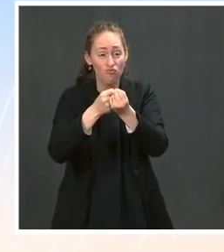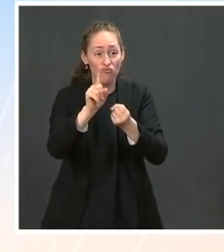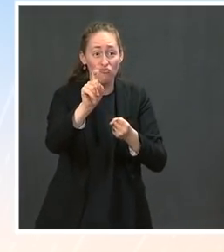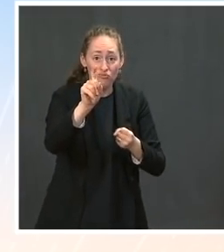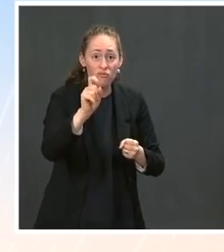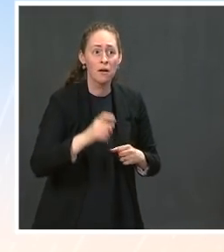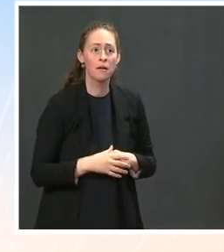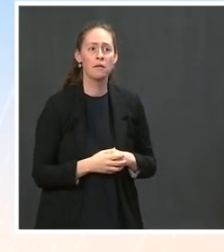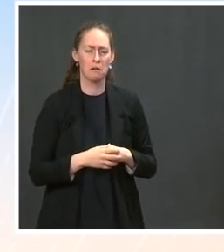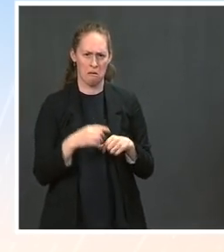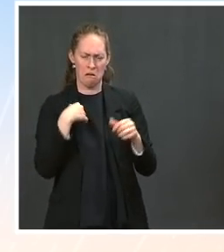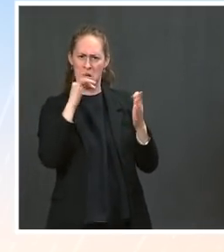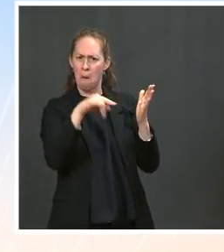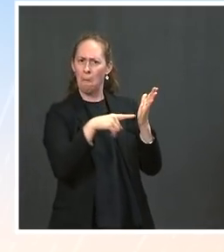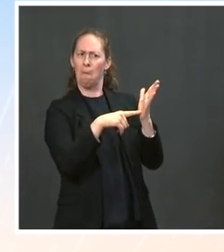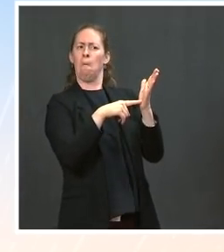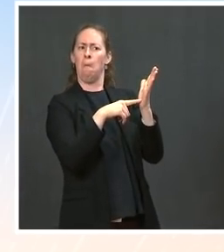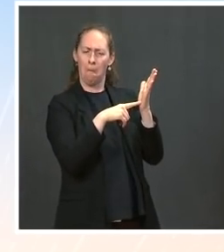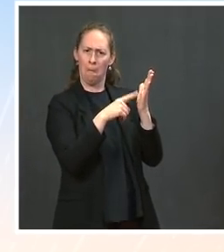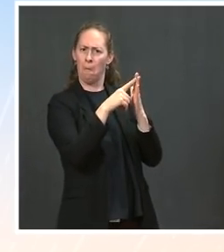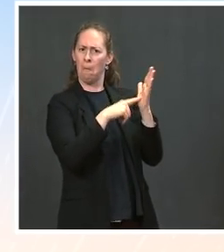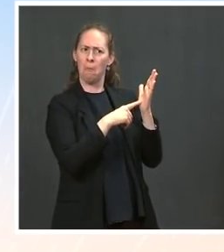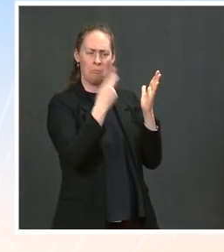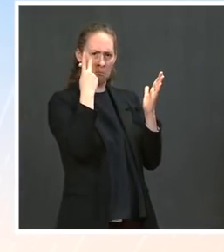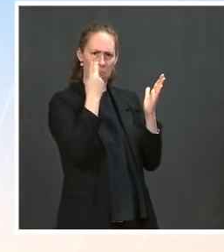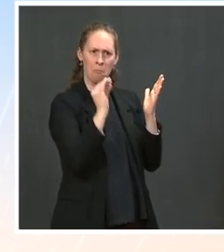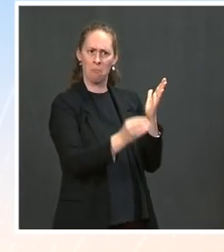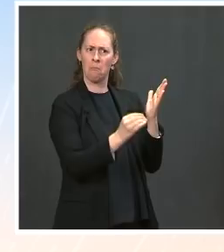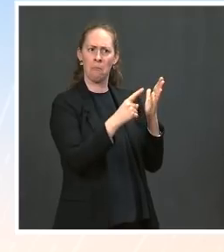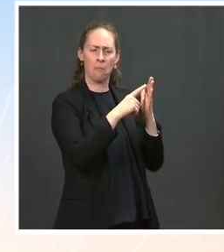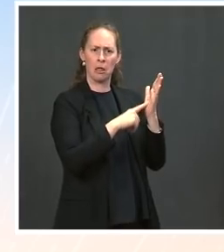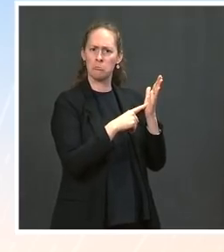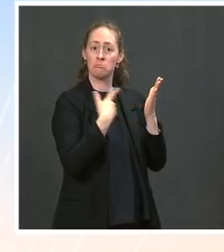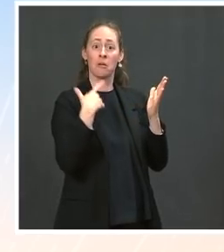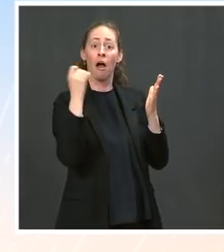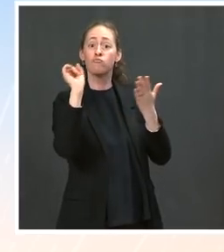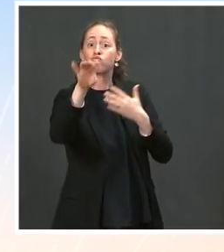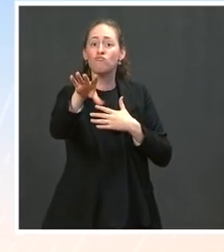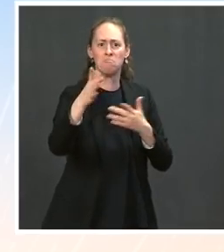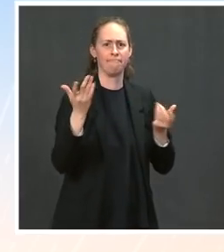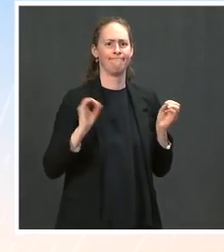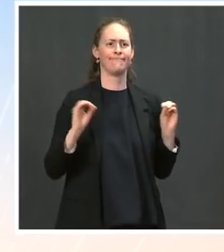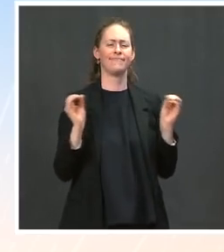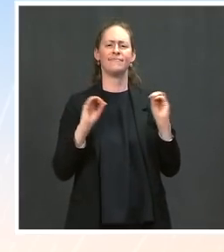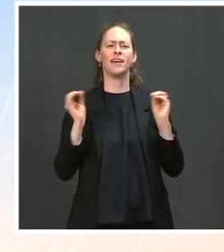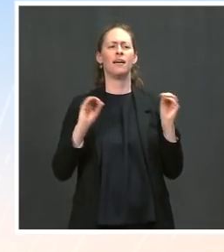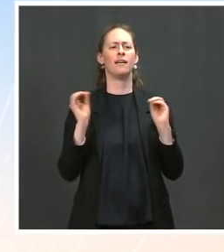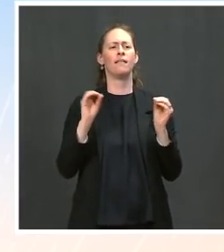I don't have any policy previews -- proposals to preview today. We will review a range of policy options in line